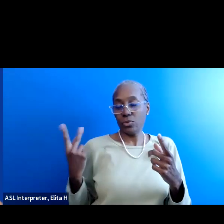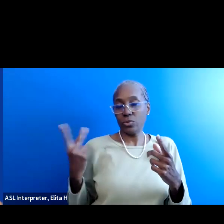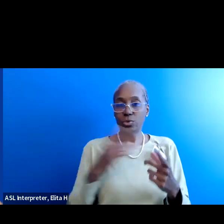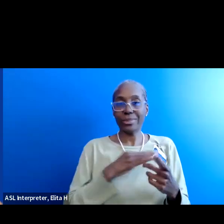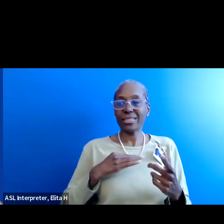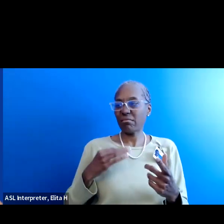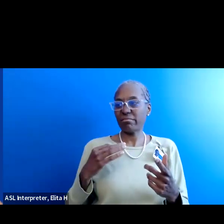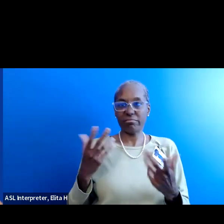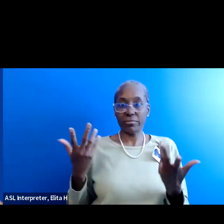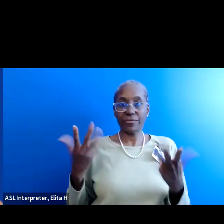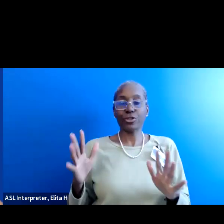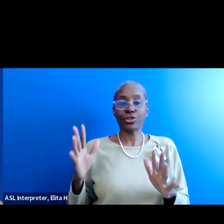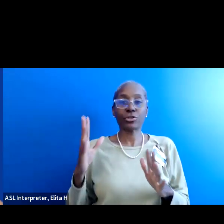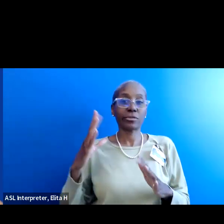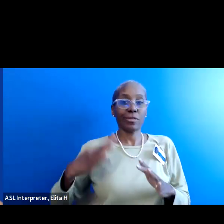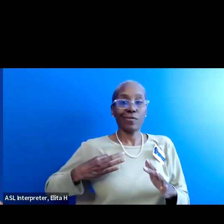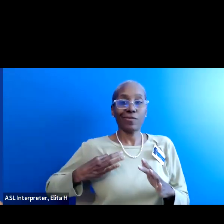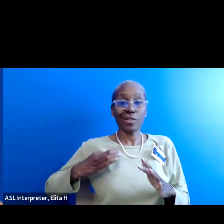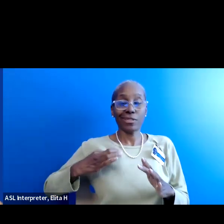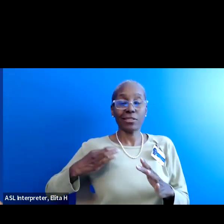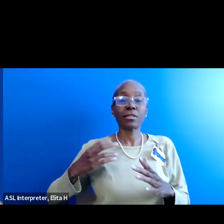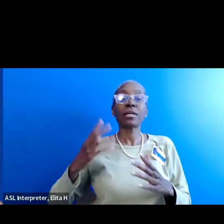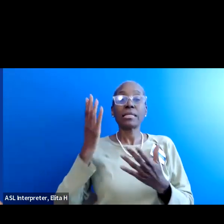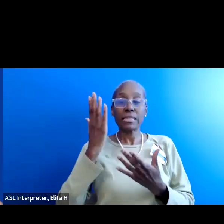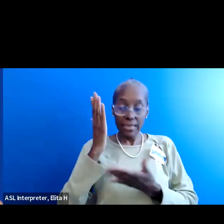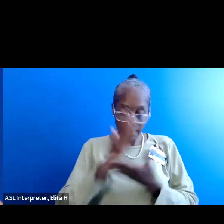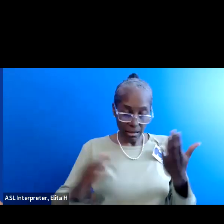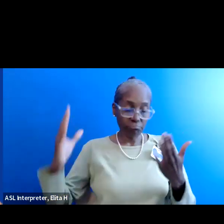So I have some field experience, and then I started working with the